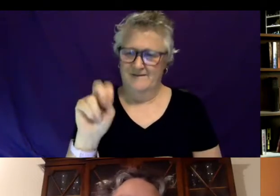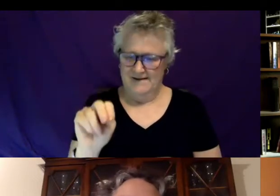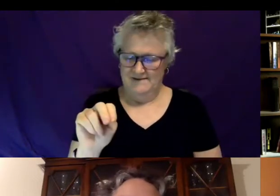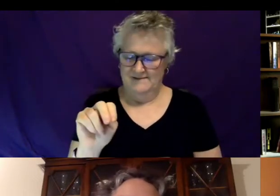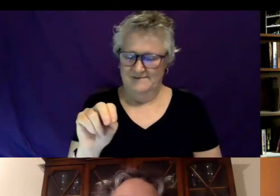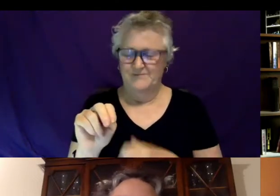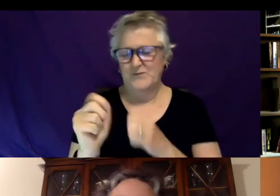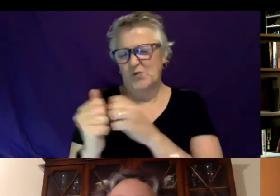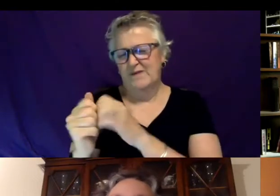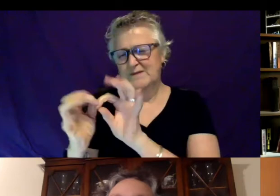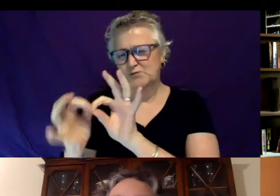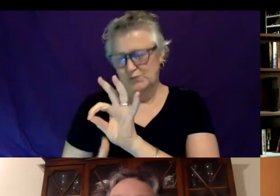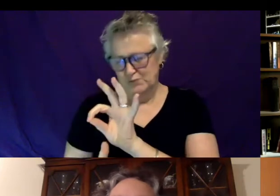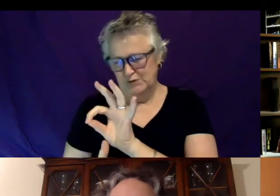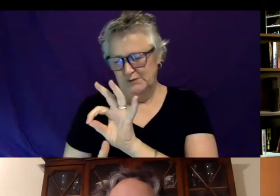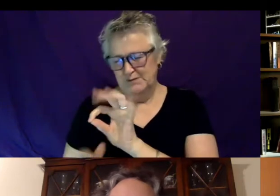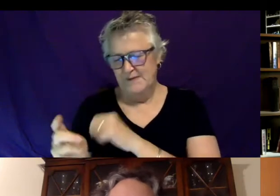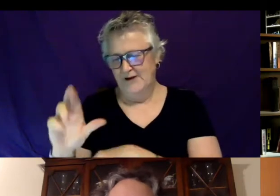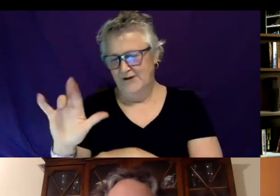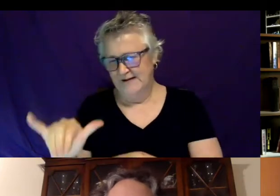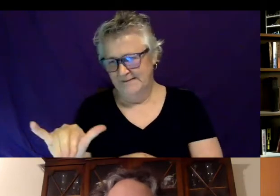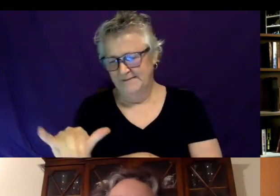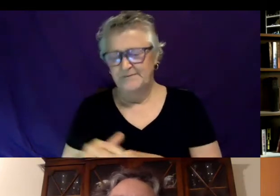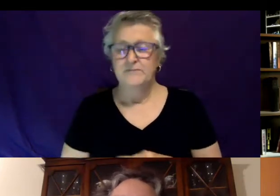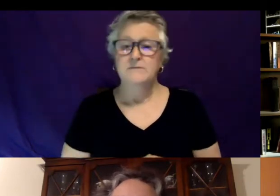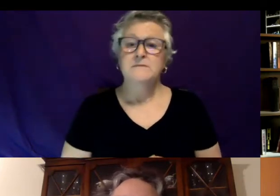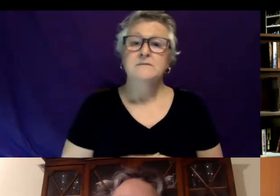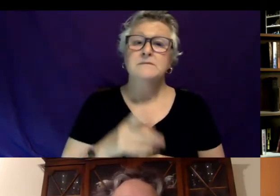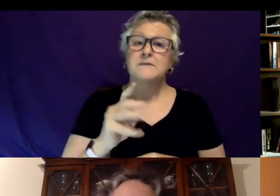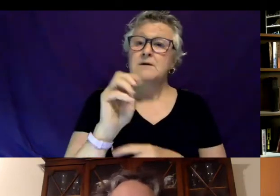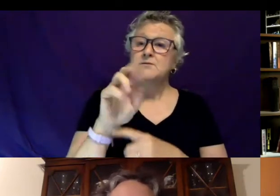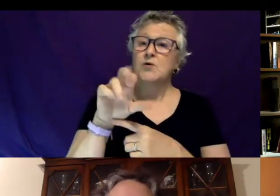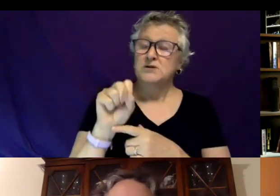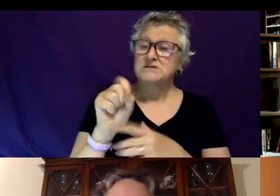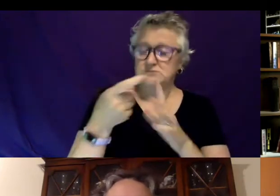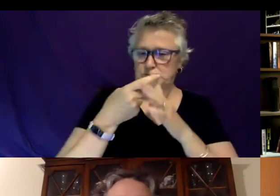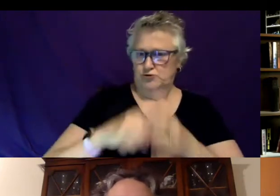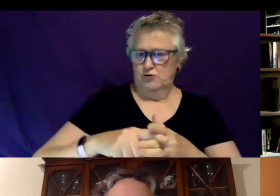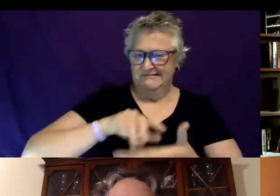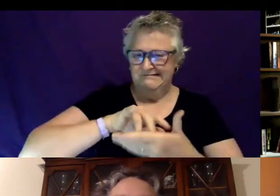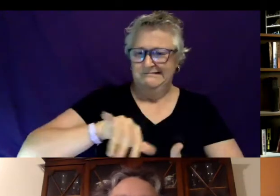classes at the museum of fine arts Boston. At 10 years of age, he enrolled in Ralph